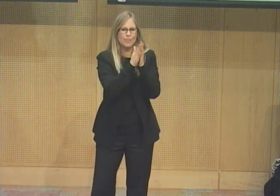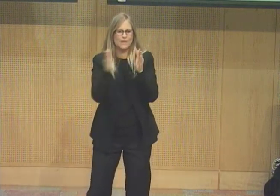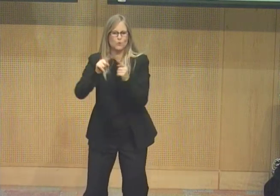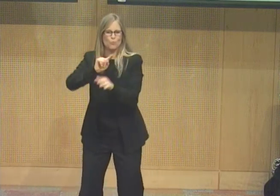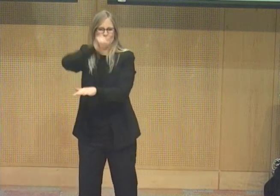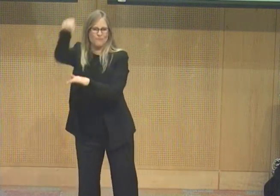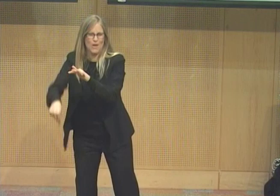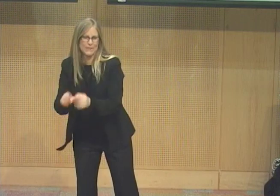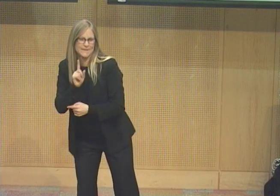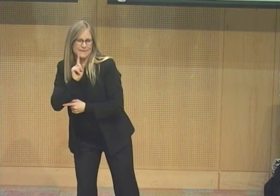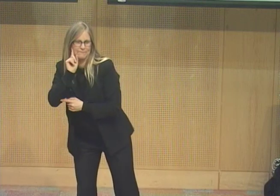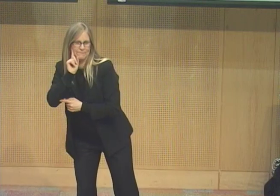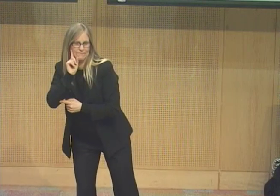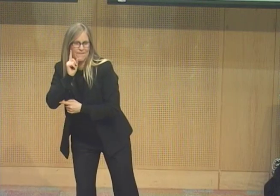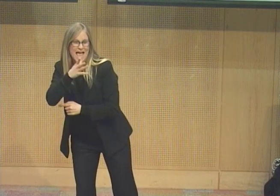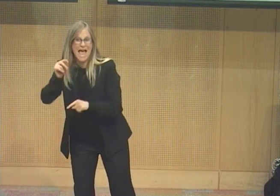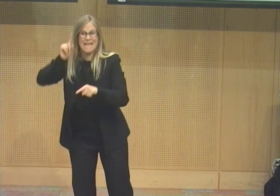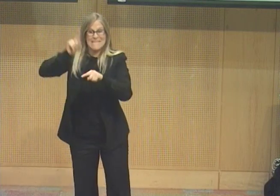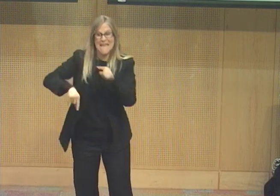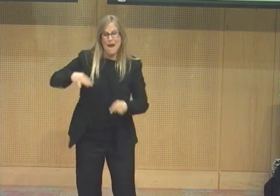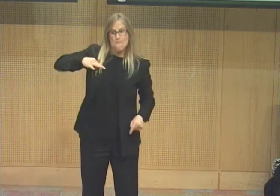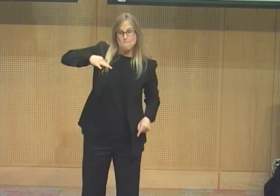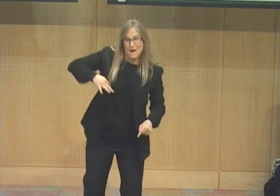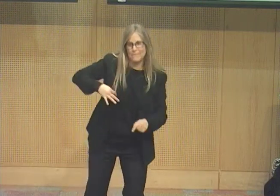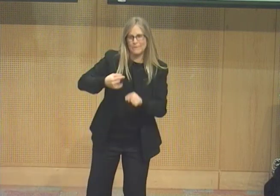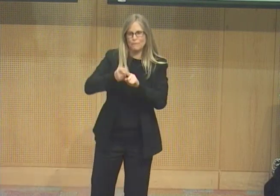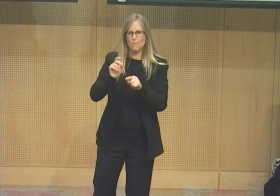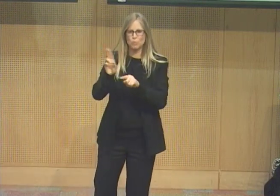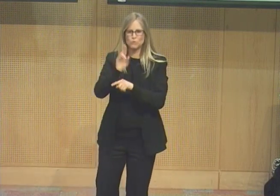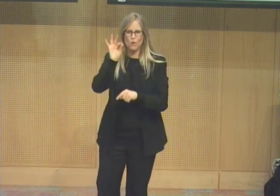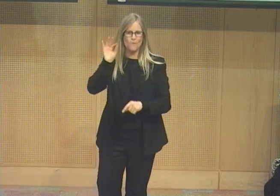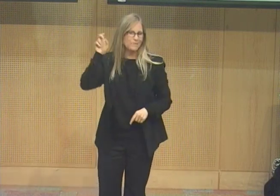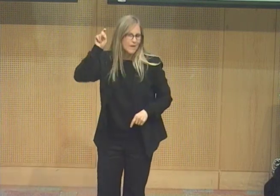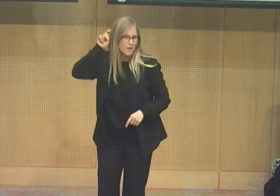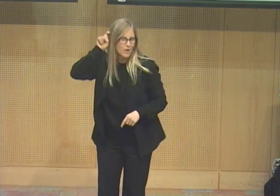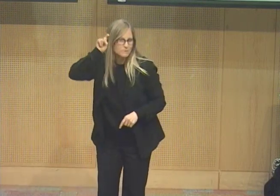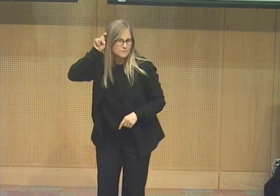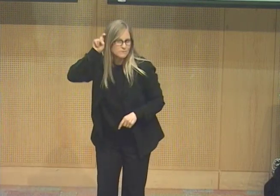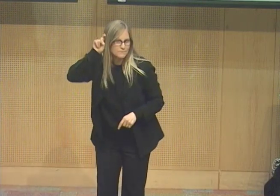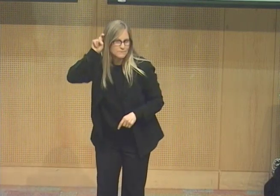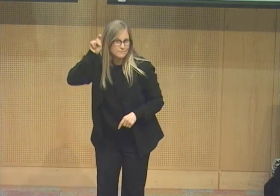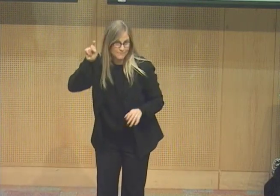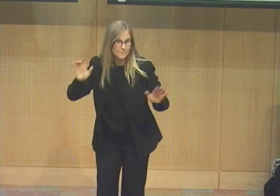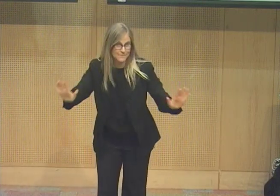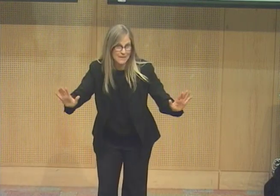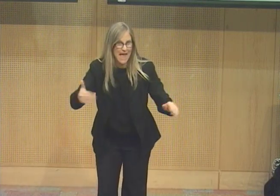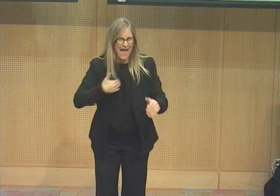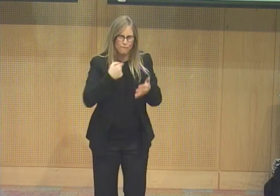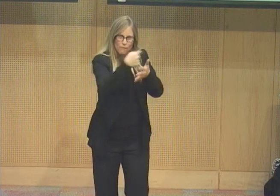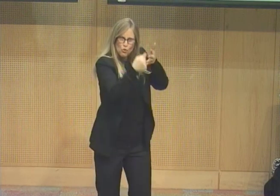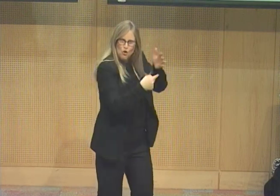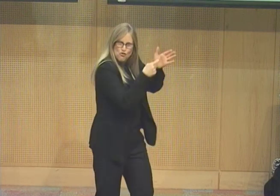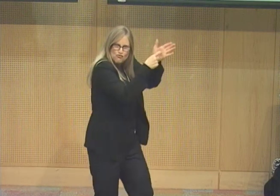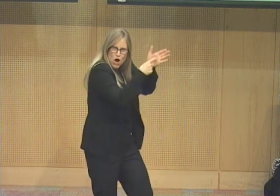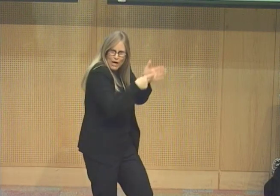So they had to have the sensorineural hearing loss and a severe to profound level of hearing loss.